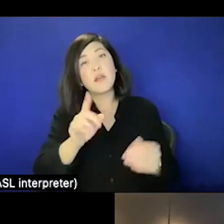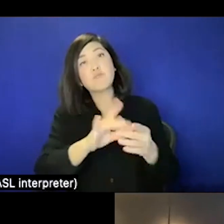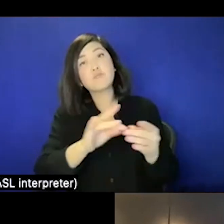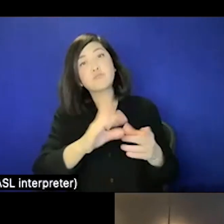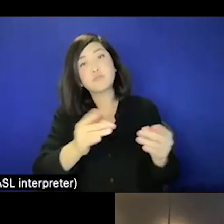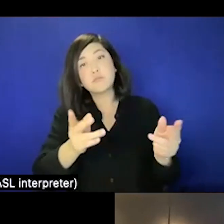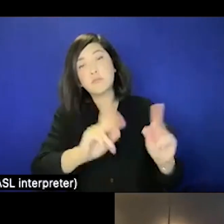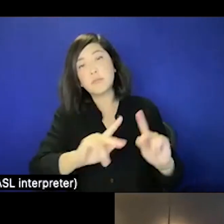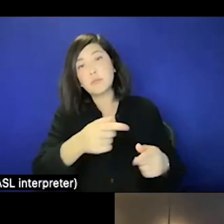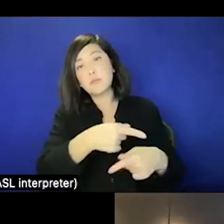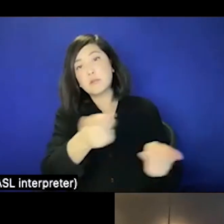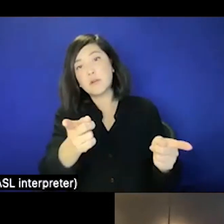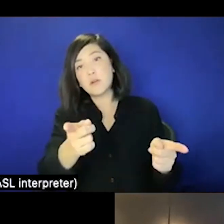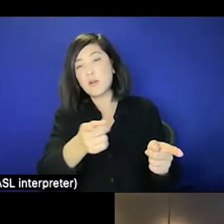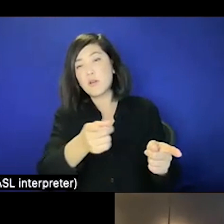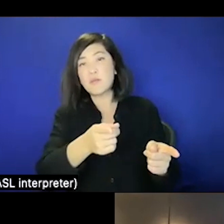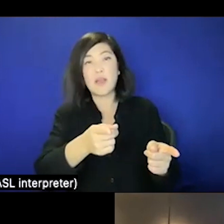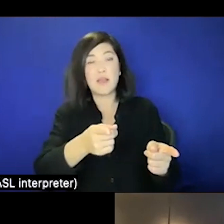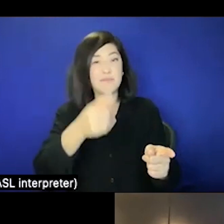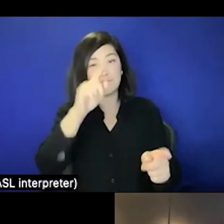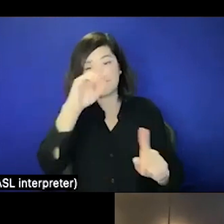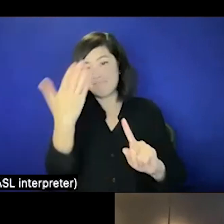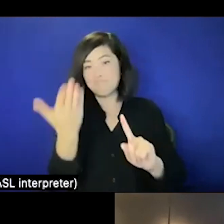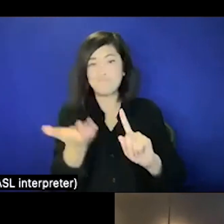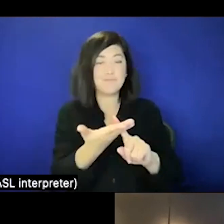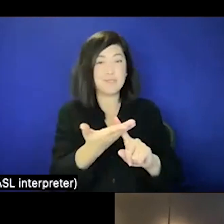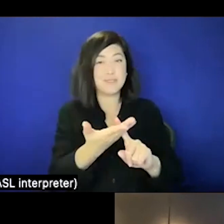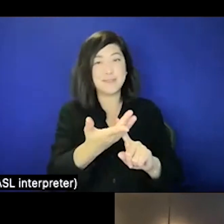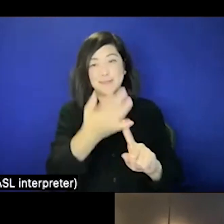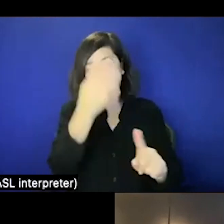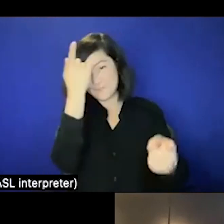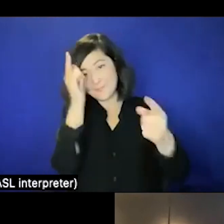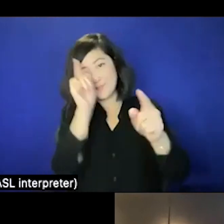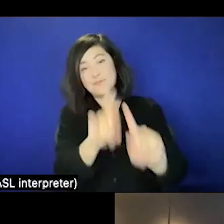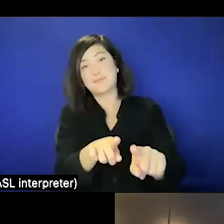completely bought into everything that you've shared today into your vision of the future,